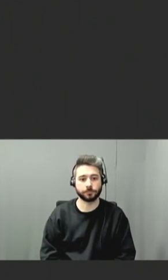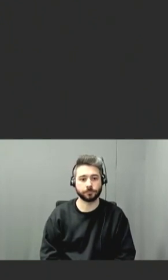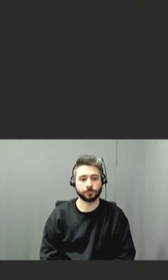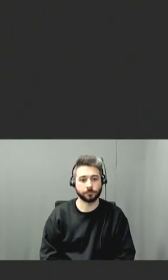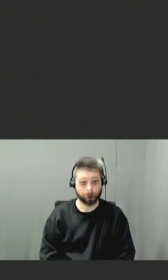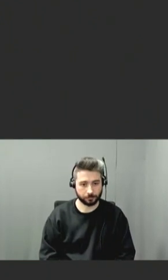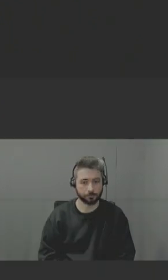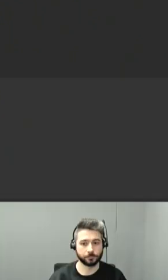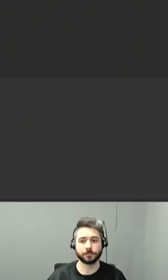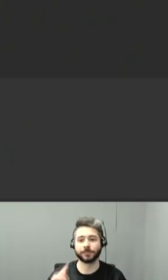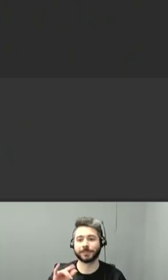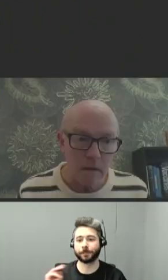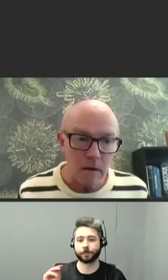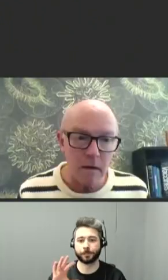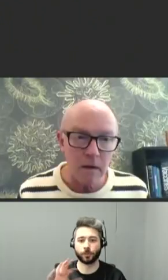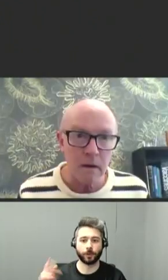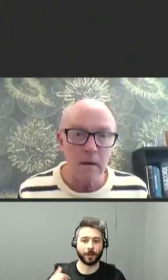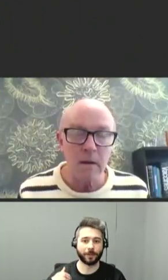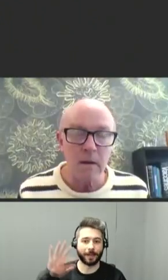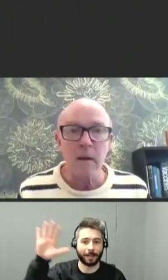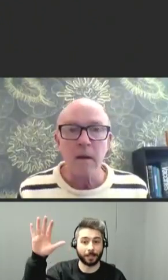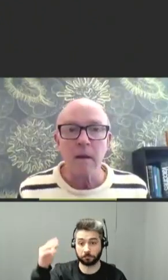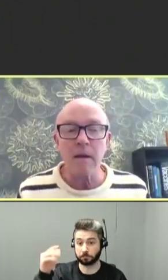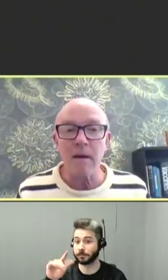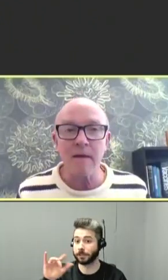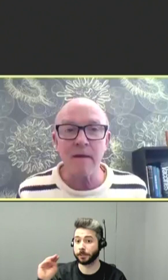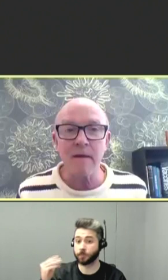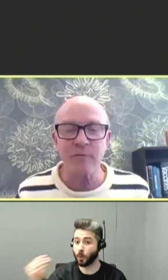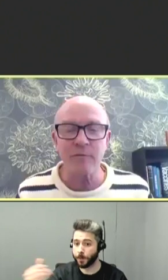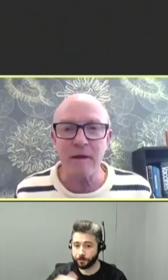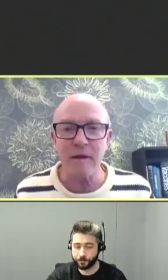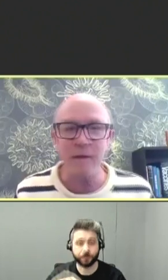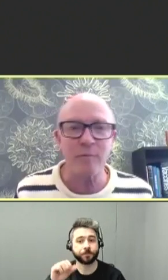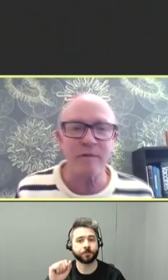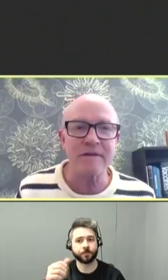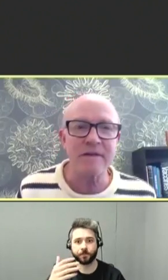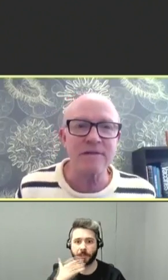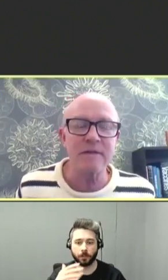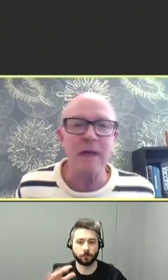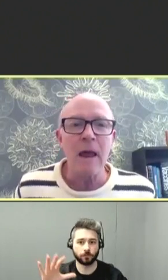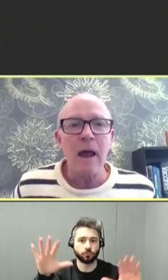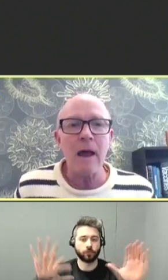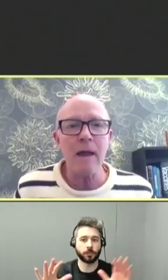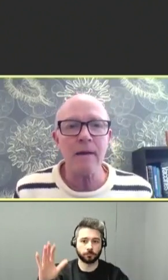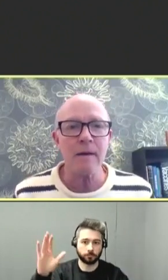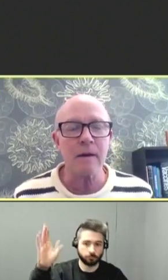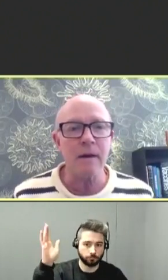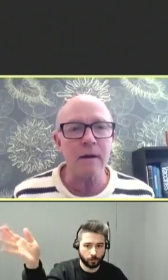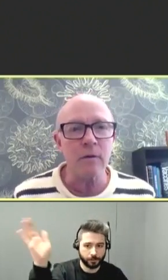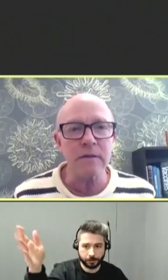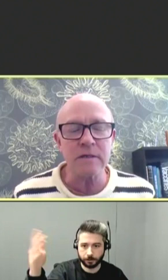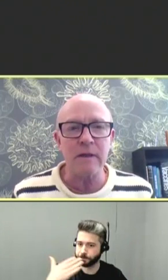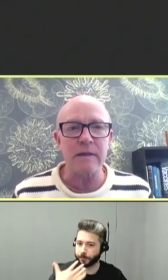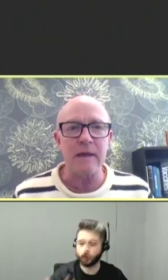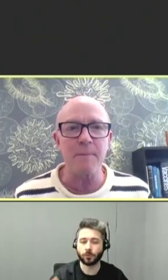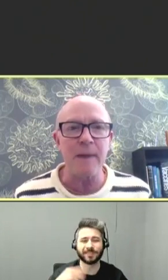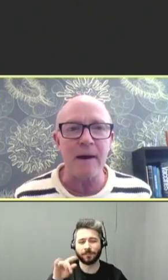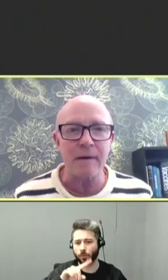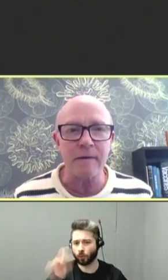Tim Cook has his hand up. Tim, go ahead. Tim Cook: Yeah. Thanks for the excellent presentations. I had a question about the M pox